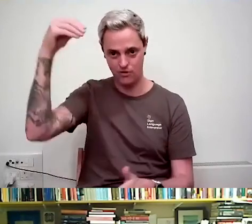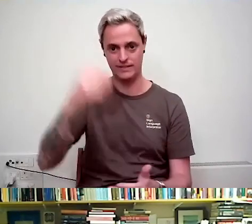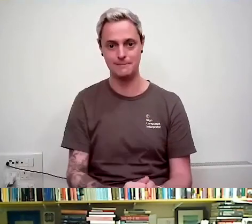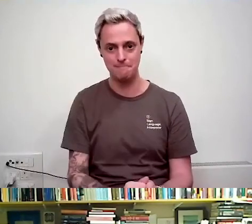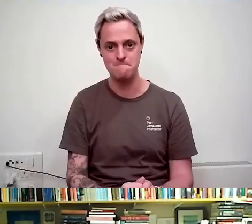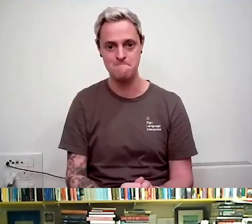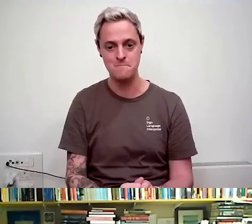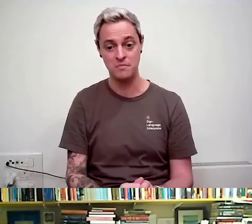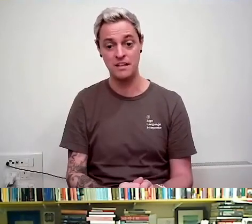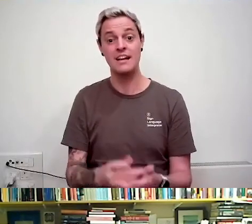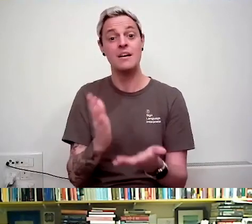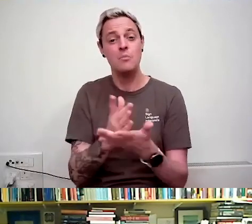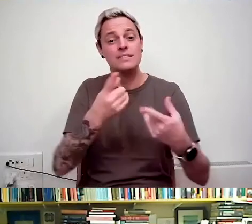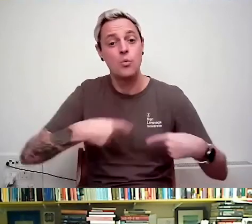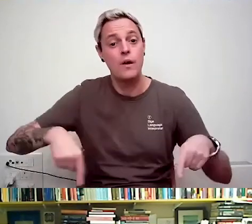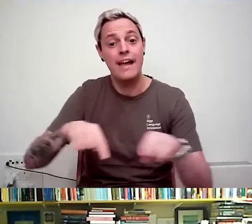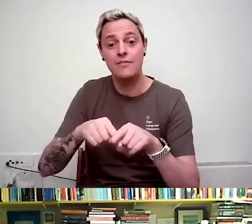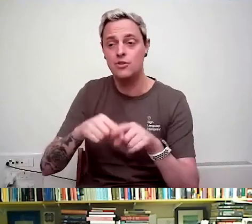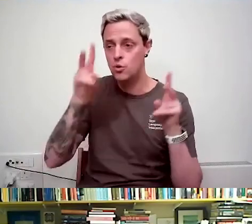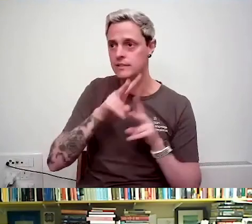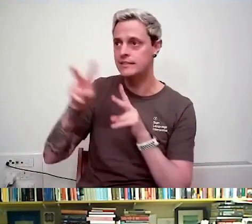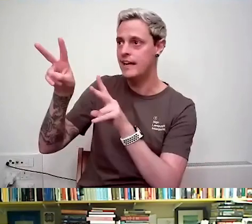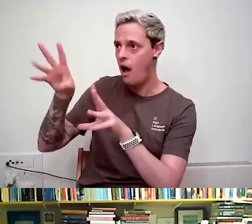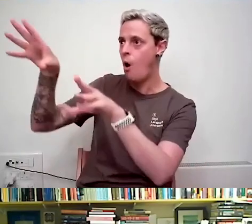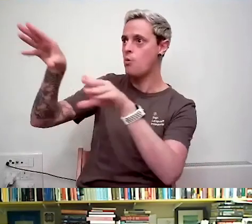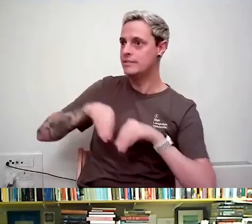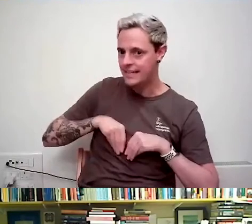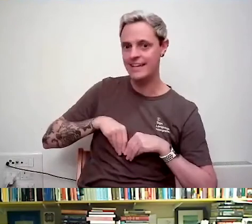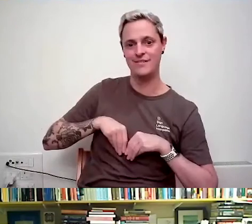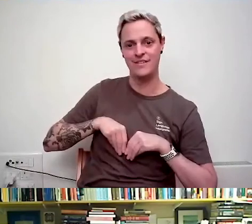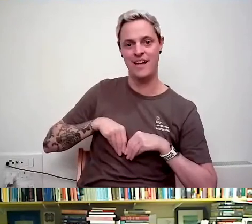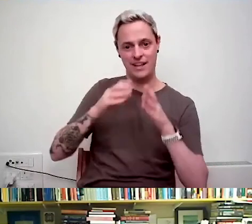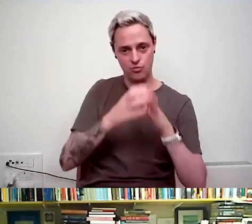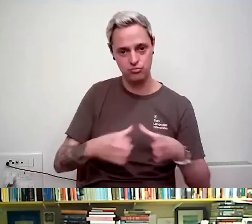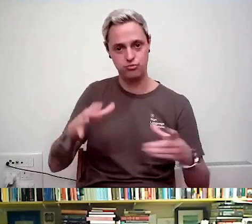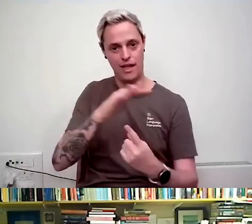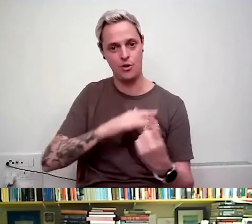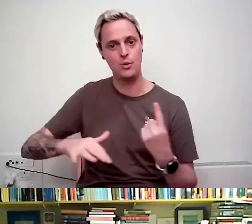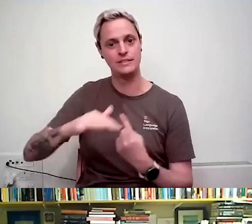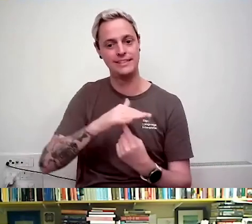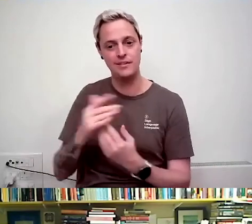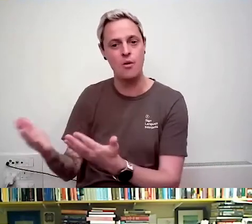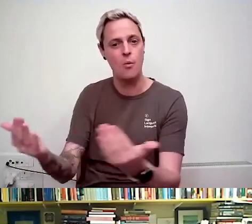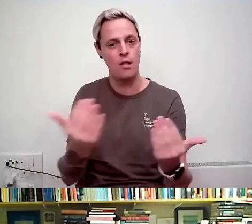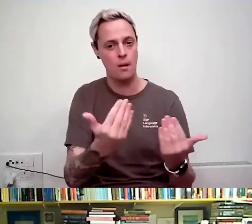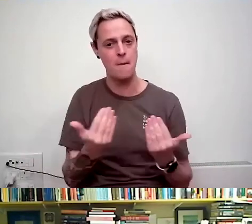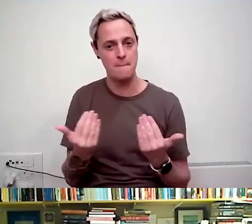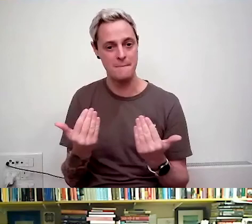we receive it, that's what I meant what I said, if we can receive that, if we can become a community that actually welcomes that and understands it for what it is,